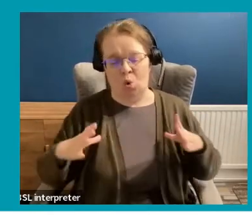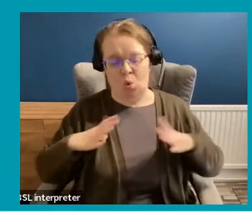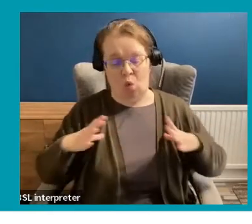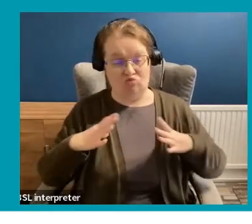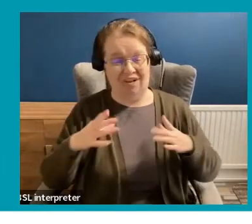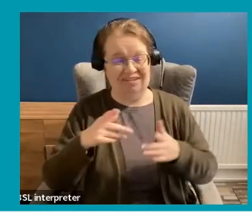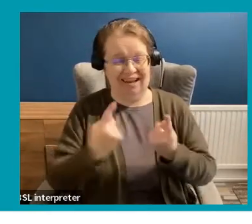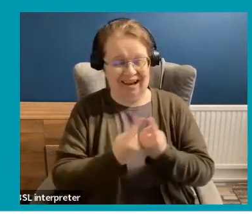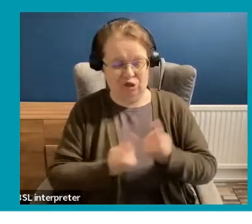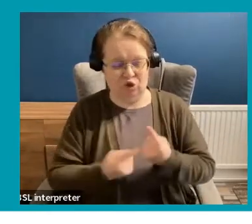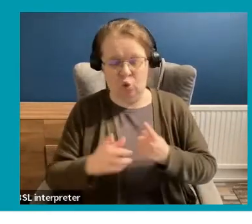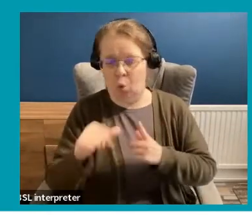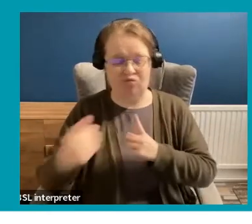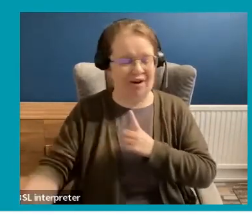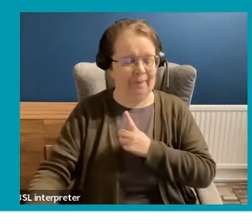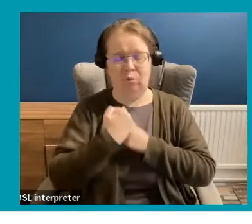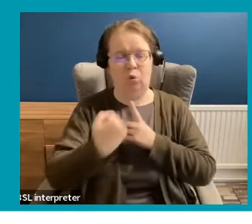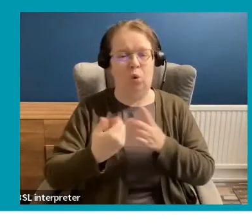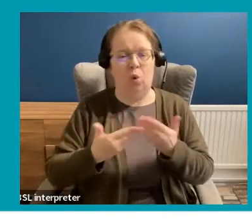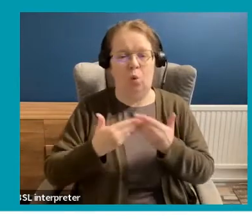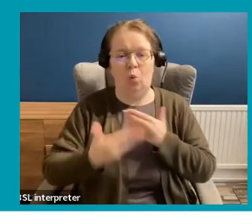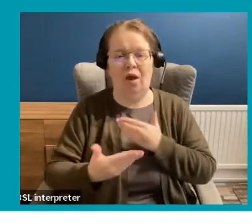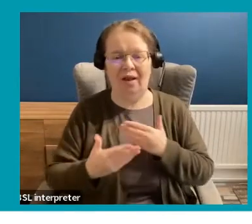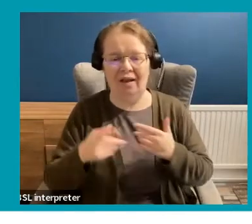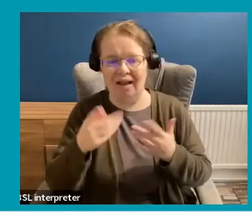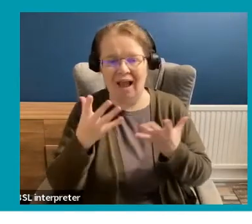Loads of organizations have a learning management systems.